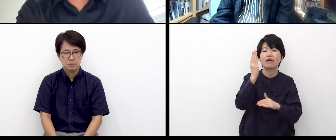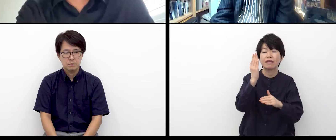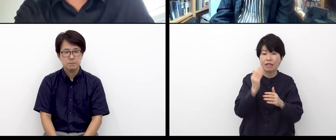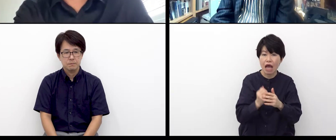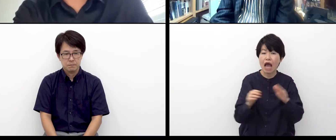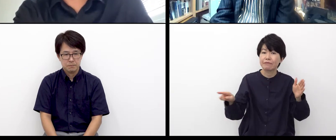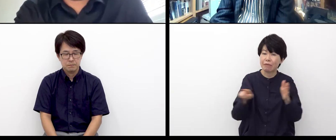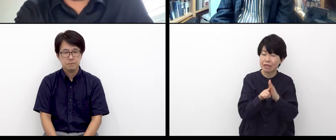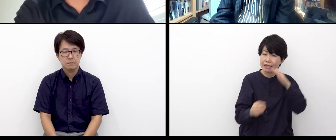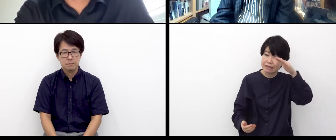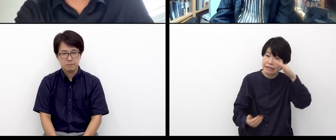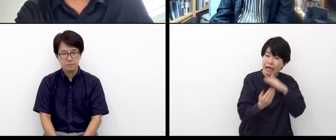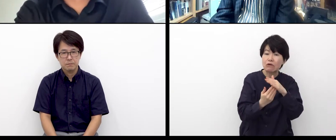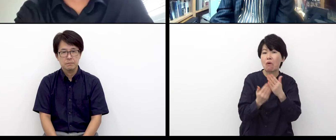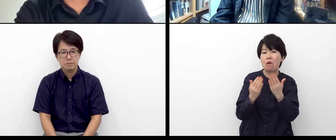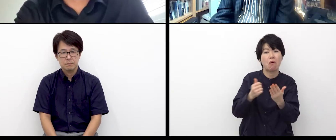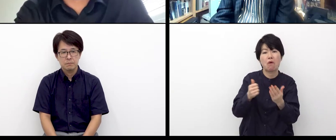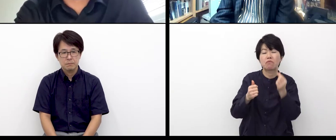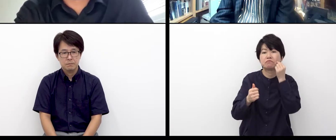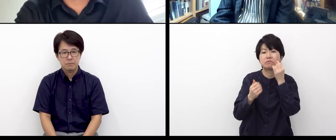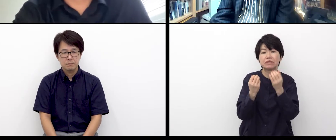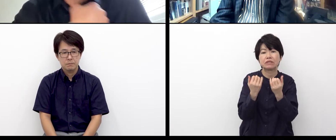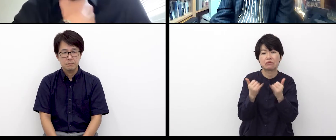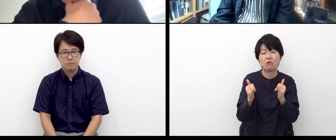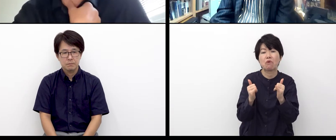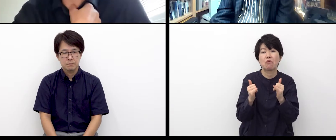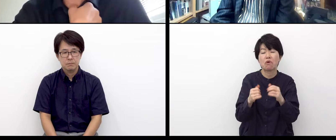The number suicide in elementary and junior high school students also increased,